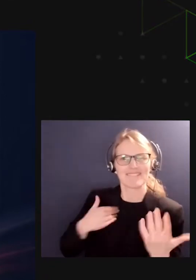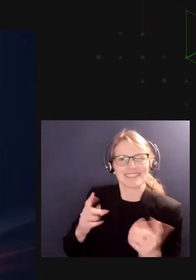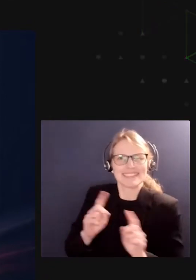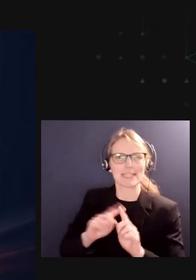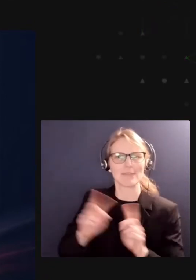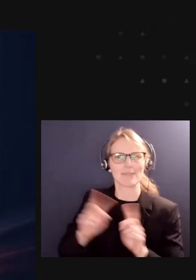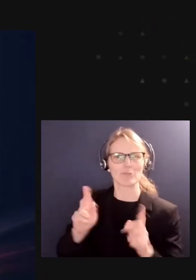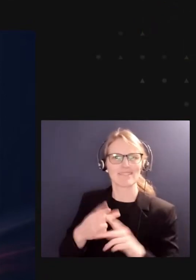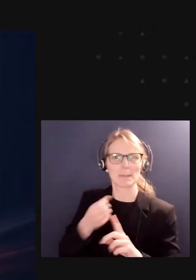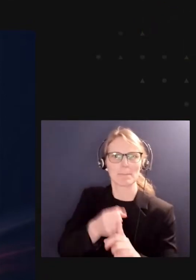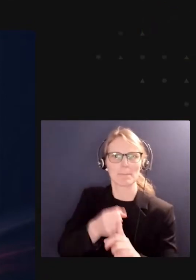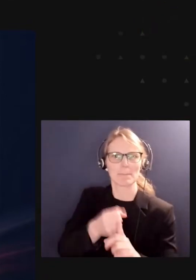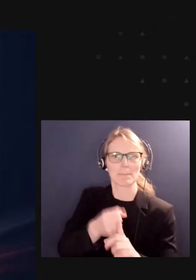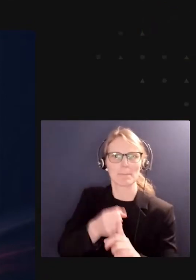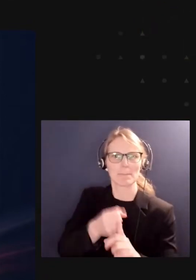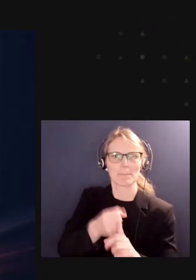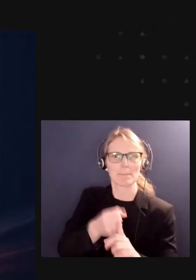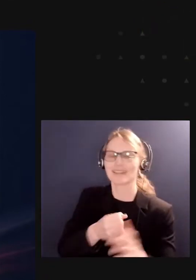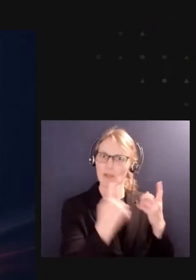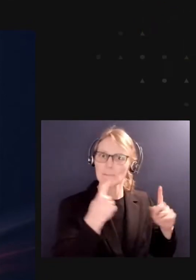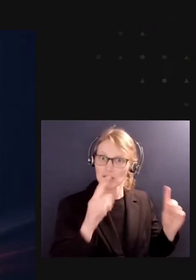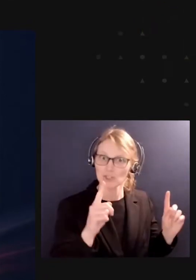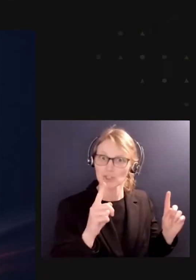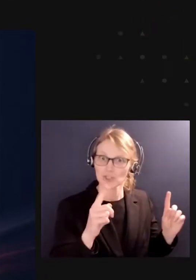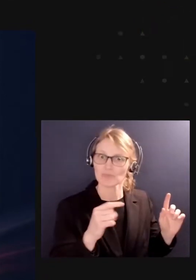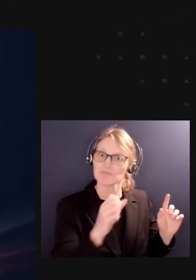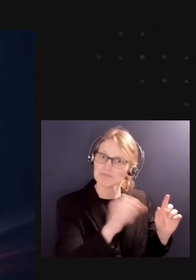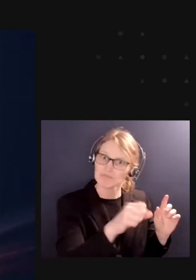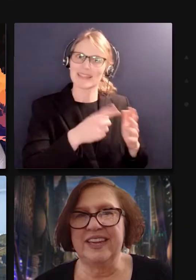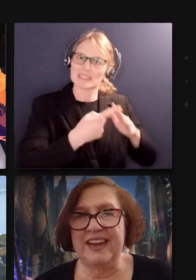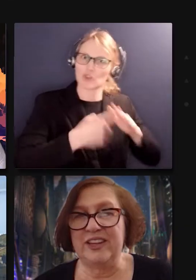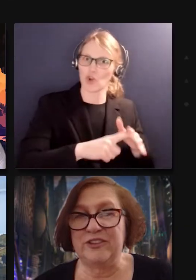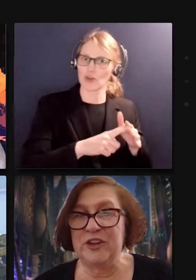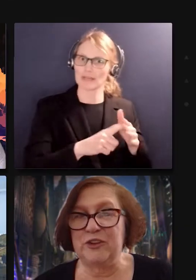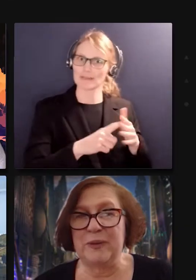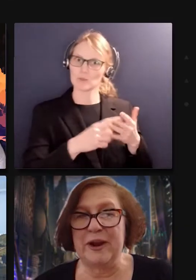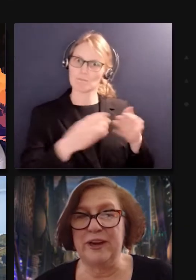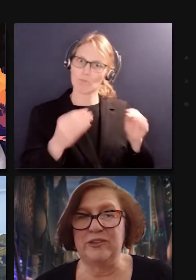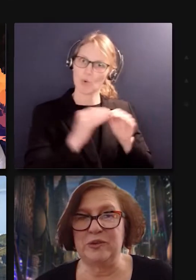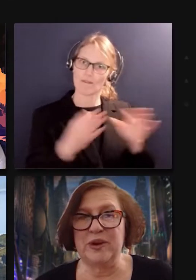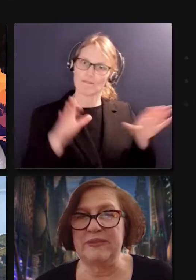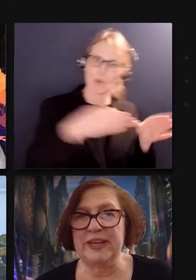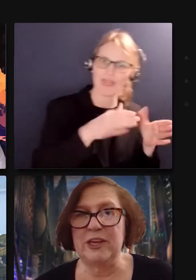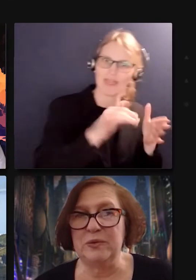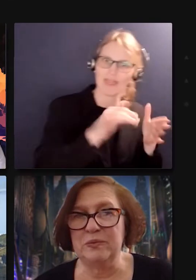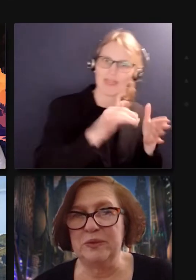which I'm really only starting to lean into. Kate, that's an inspiring story. Thank you.